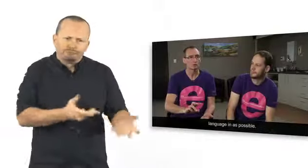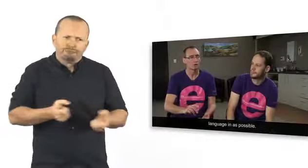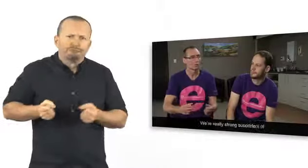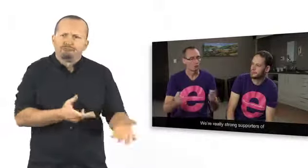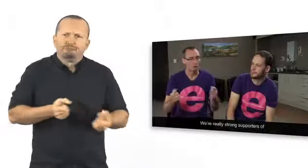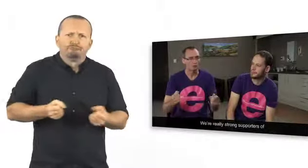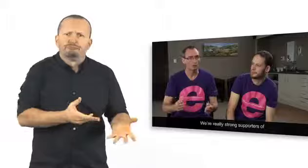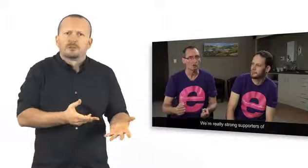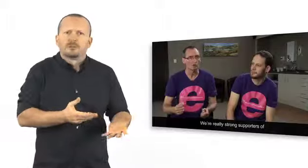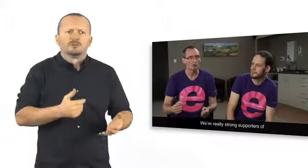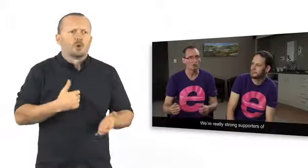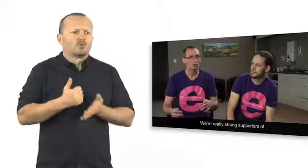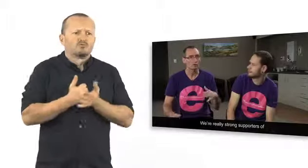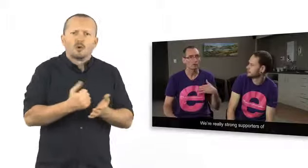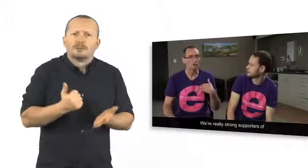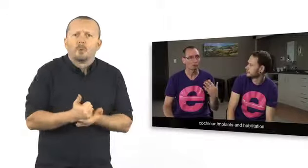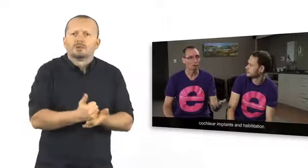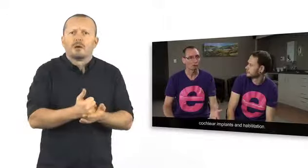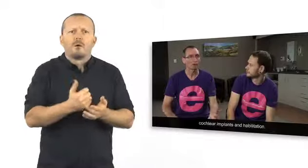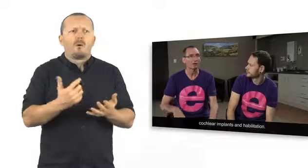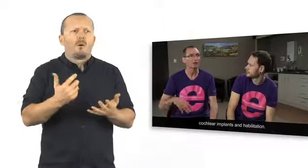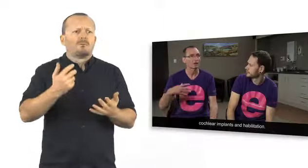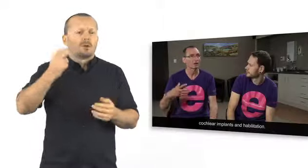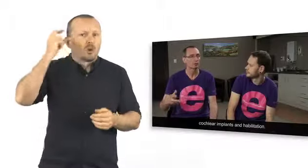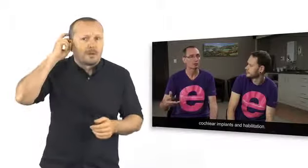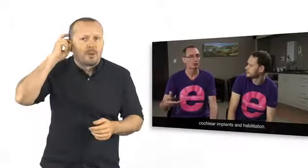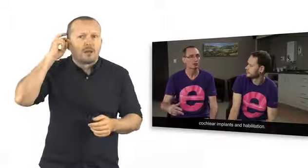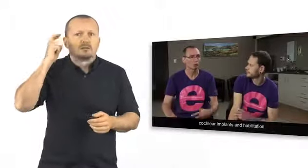We’re really strong supporters of cochlear implants and habilitation.